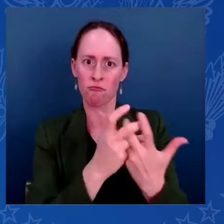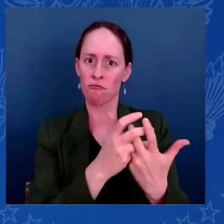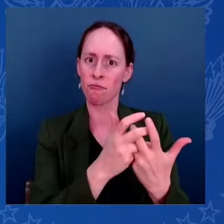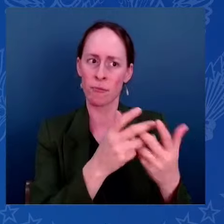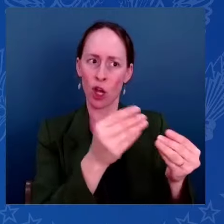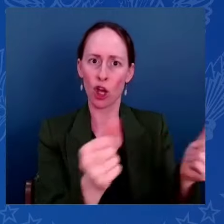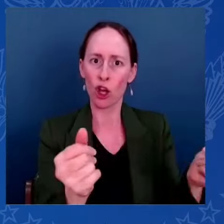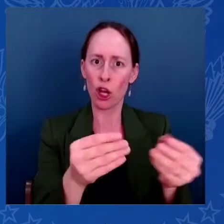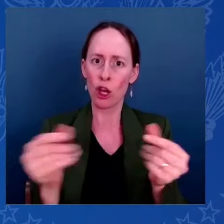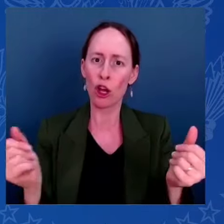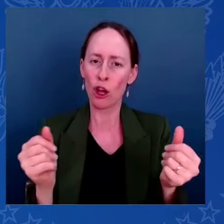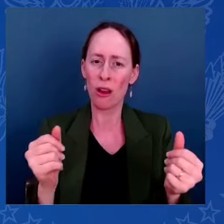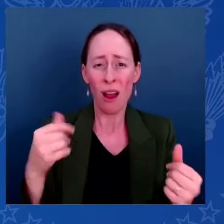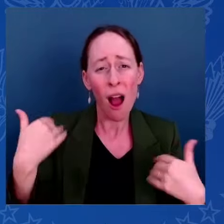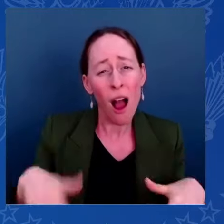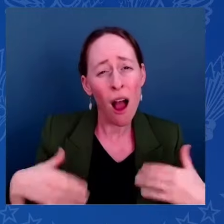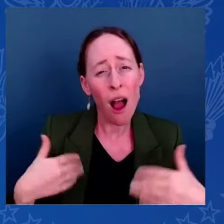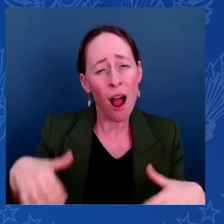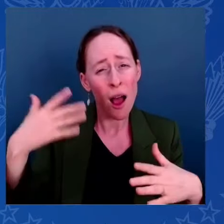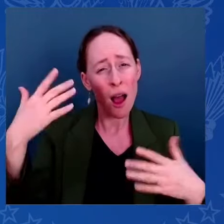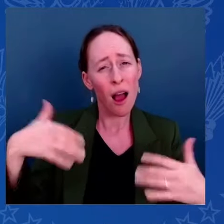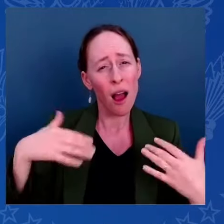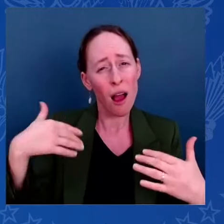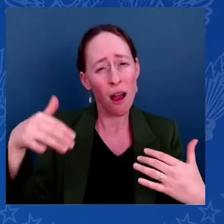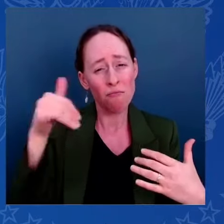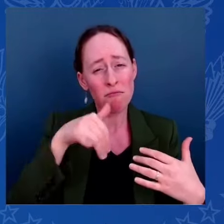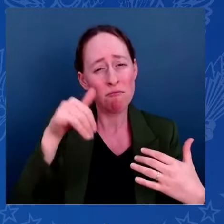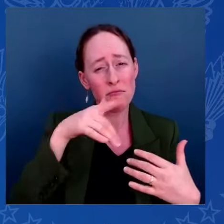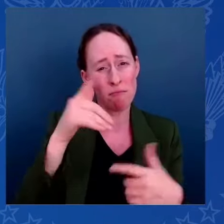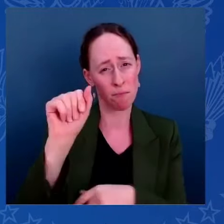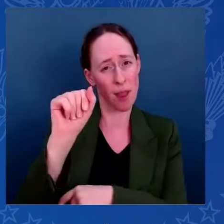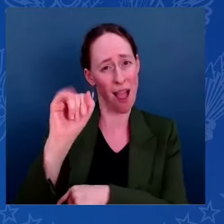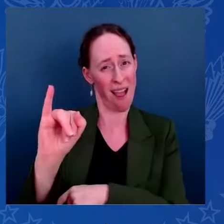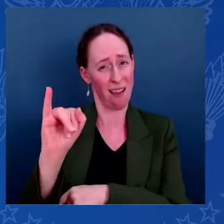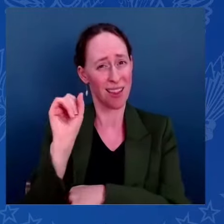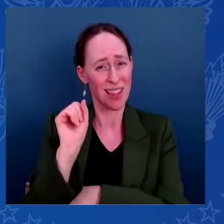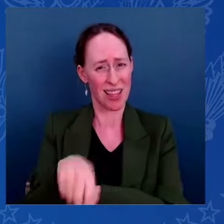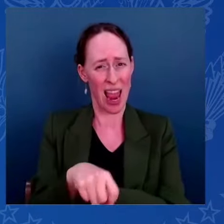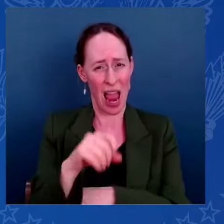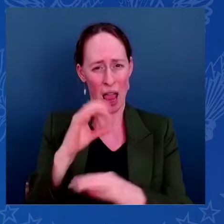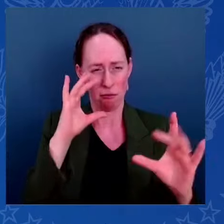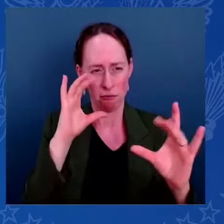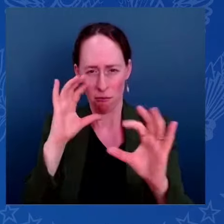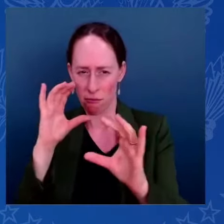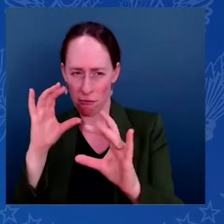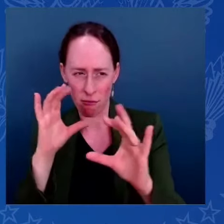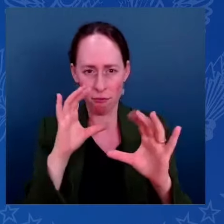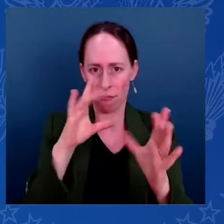that can target scientific mutations in rare cancers. Imagine clinical trials